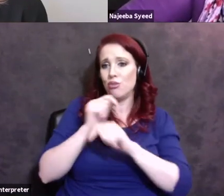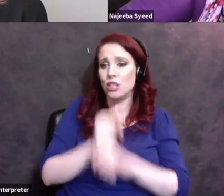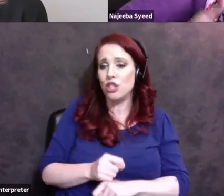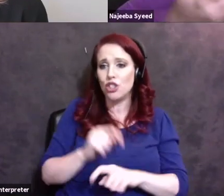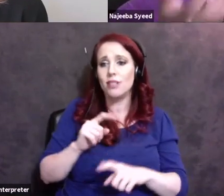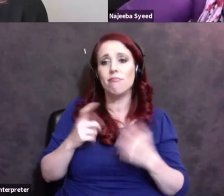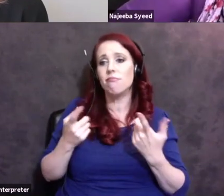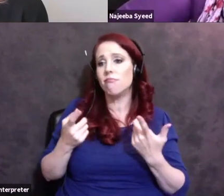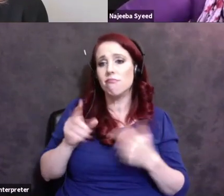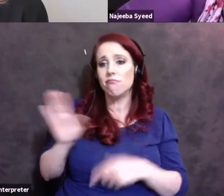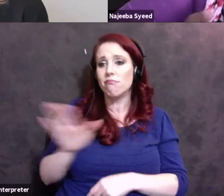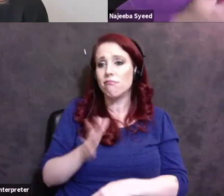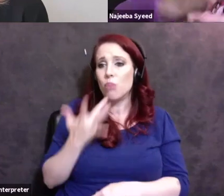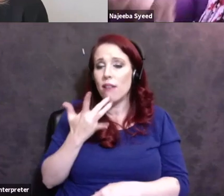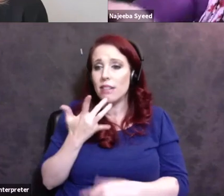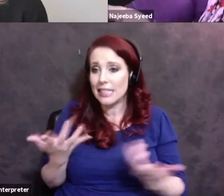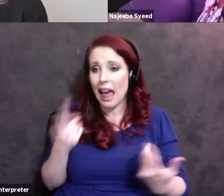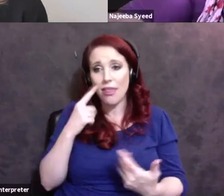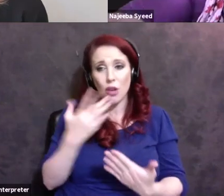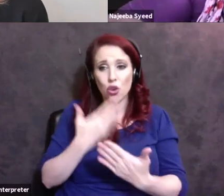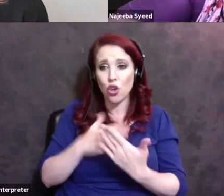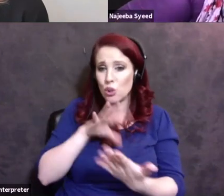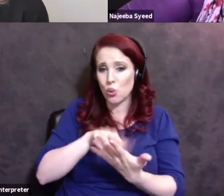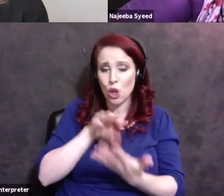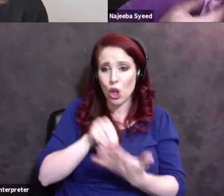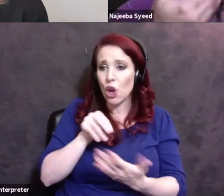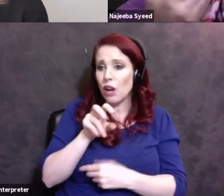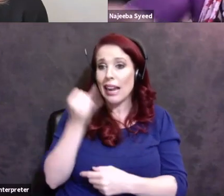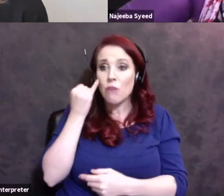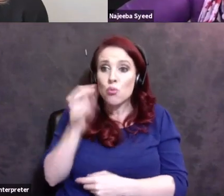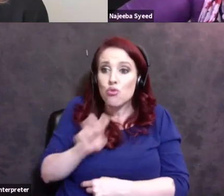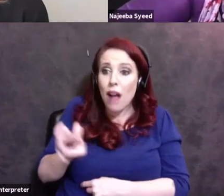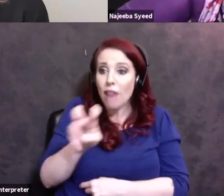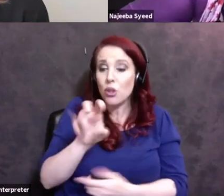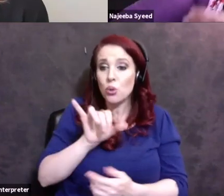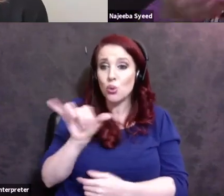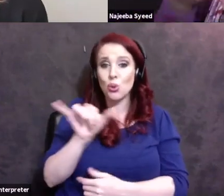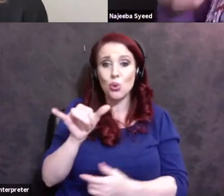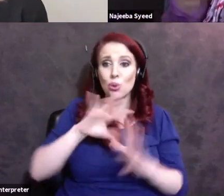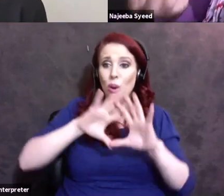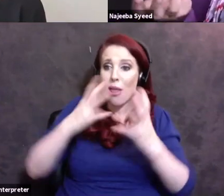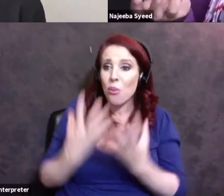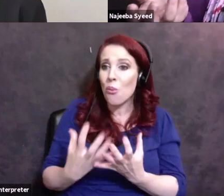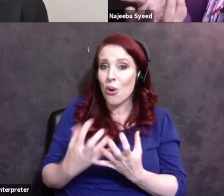I think that's a good thing to learn when you travel around the world.